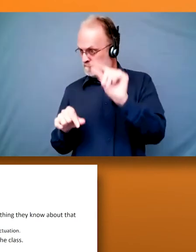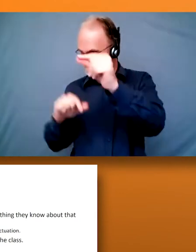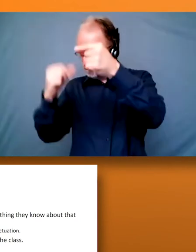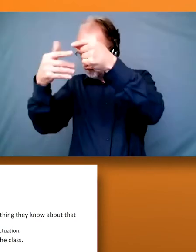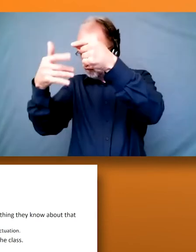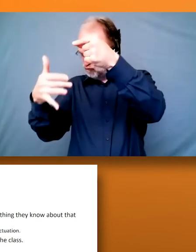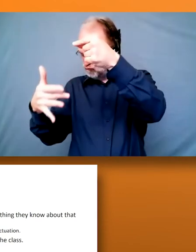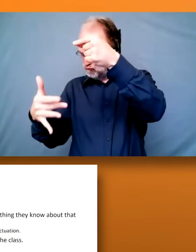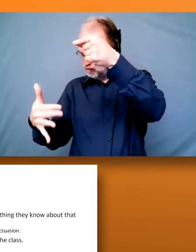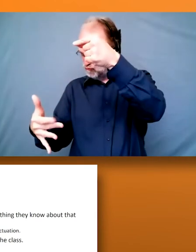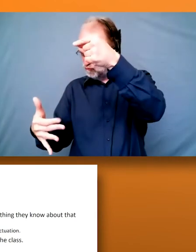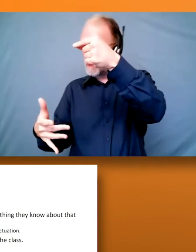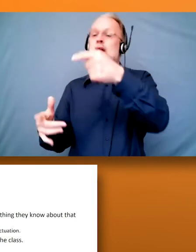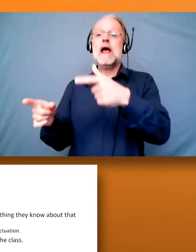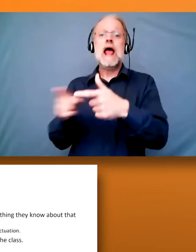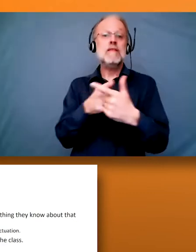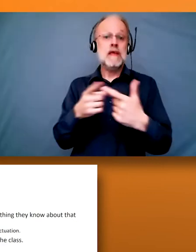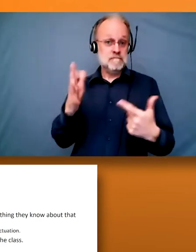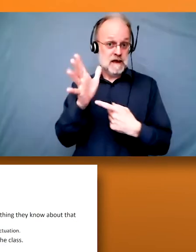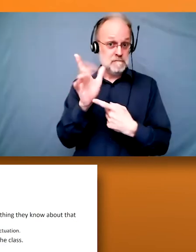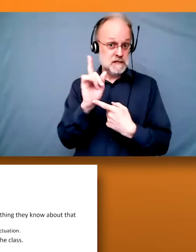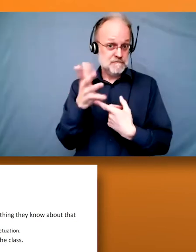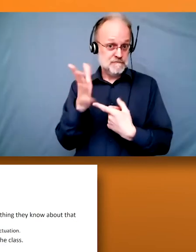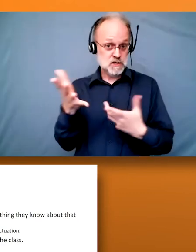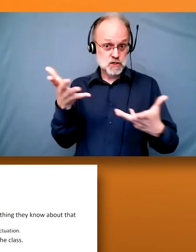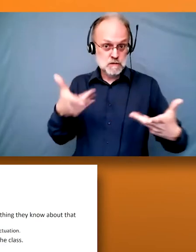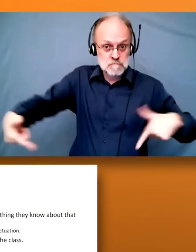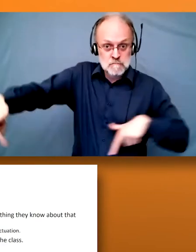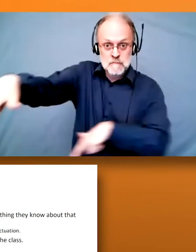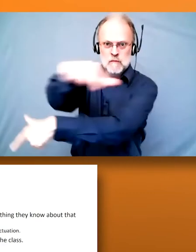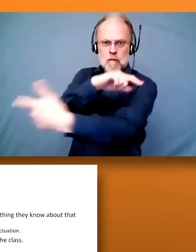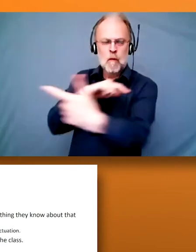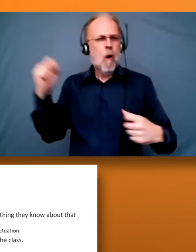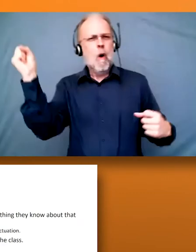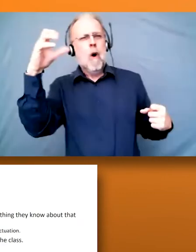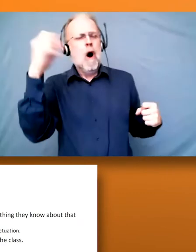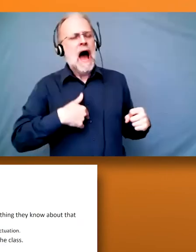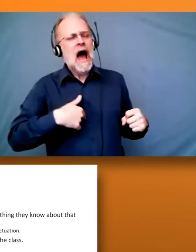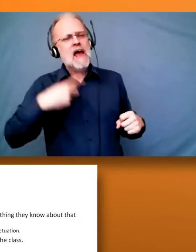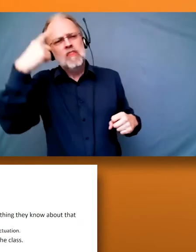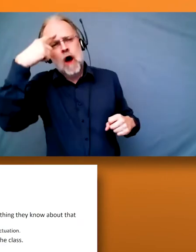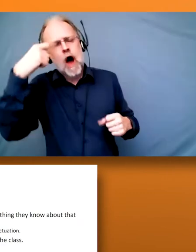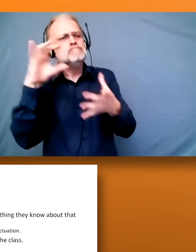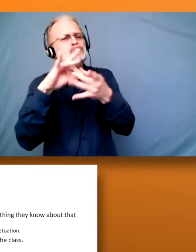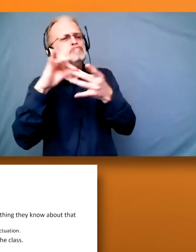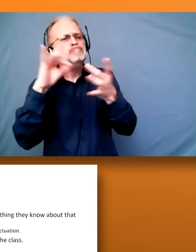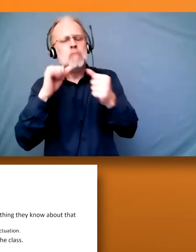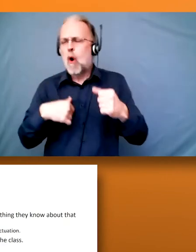and then have the students go around and tell each other what they know about that word.